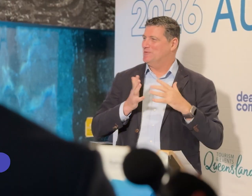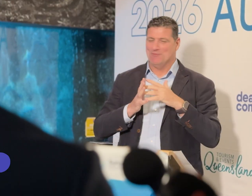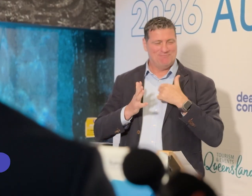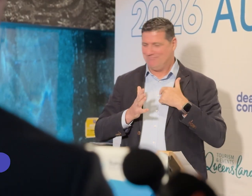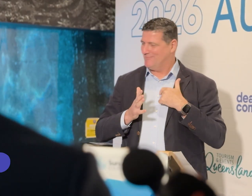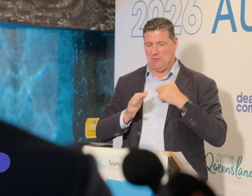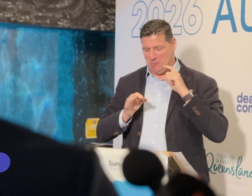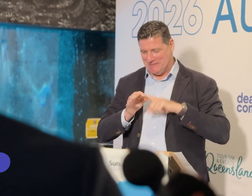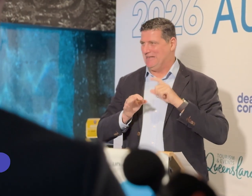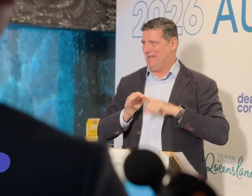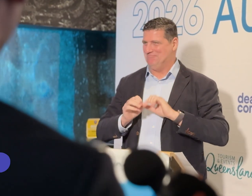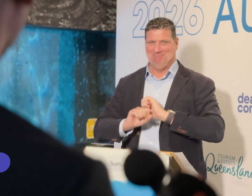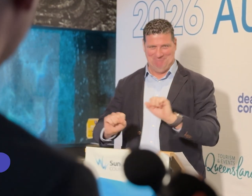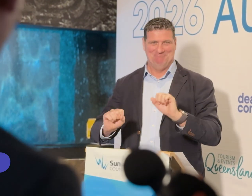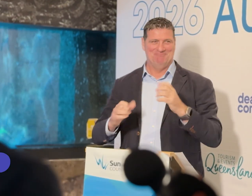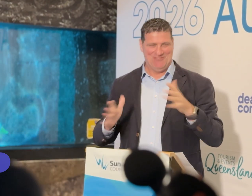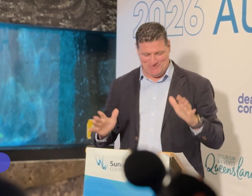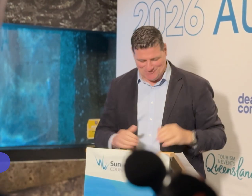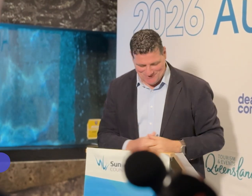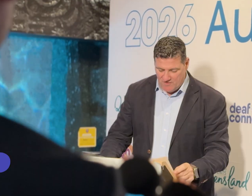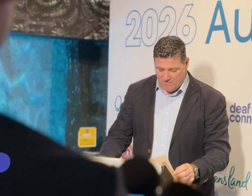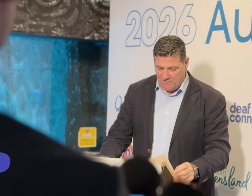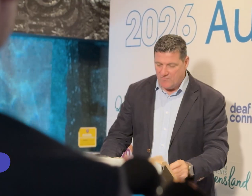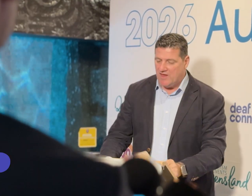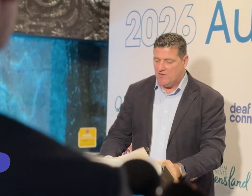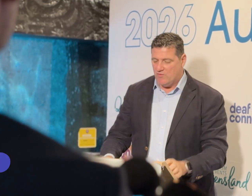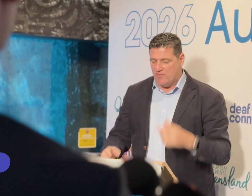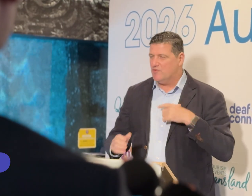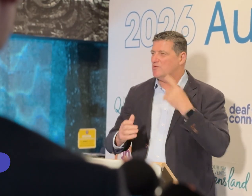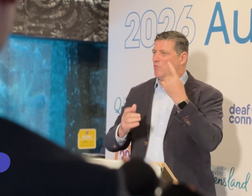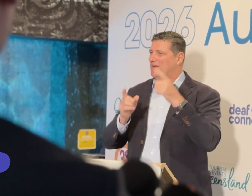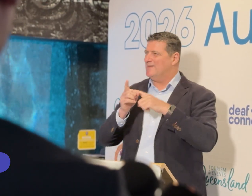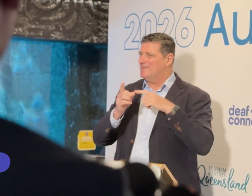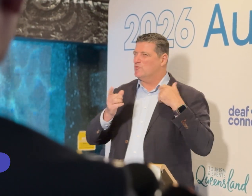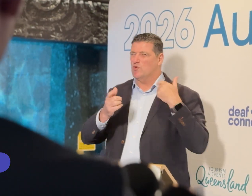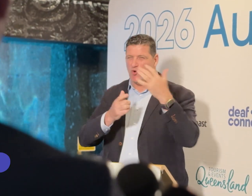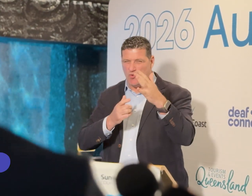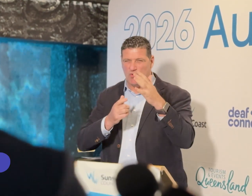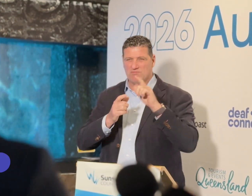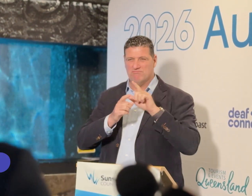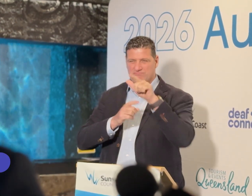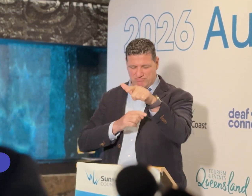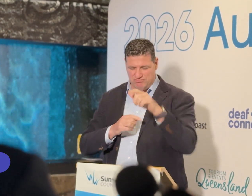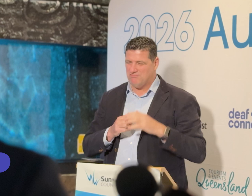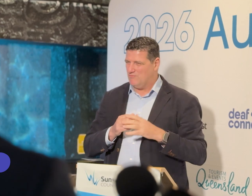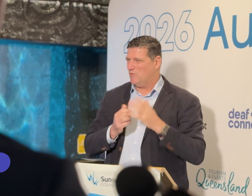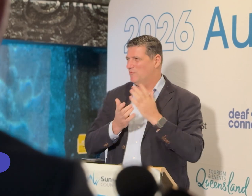I'm going to support Queensland at the Games next year. So with one year to go,